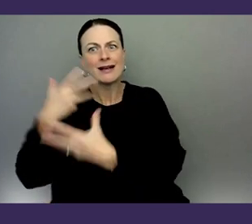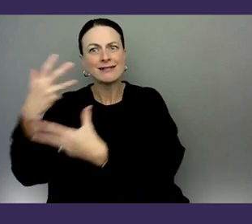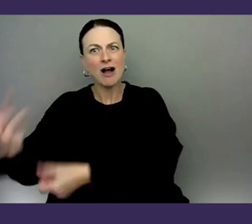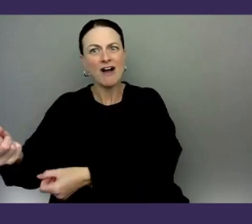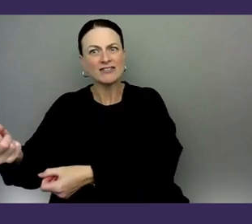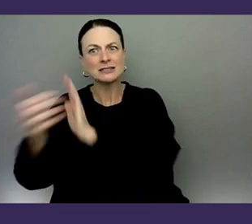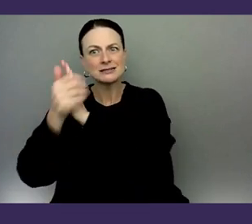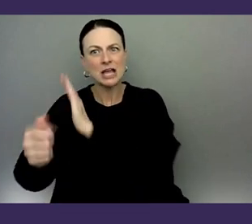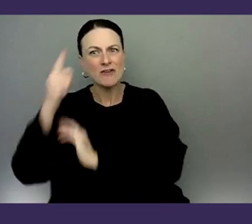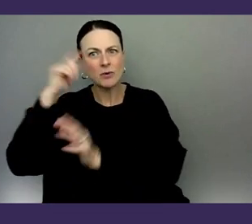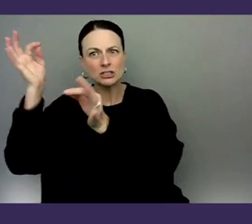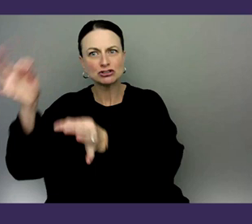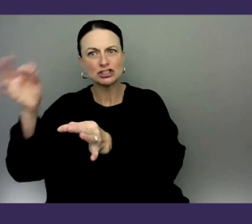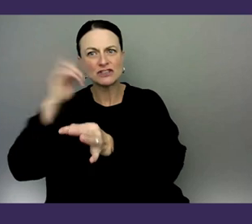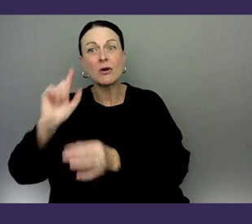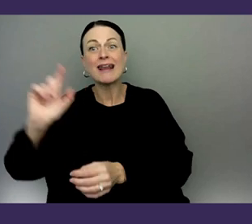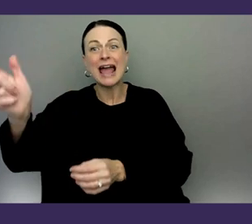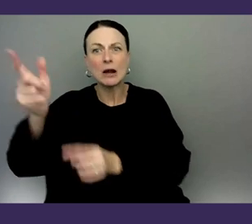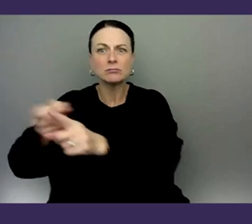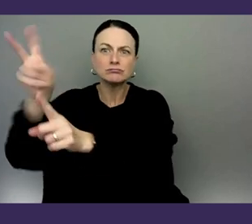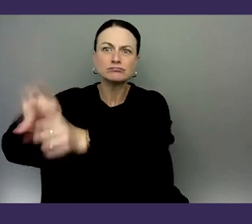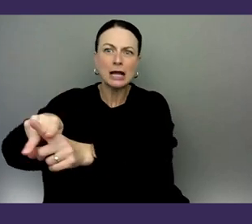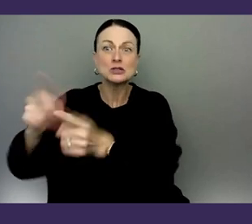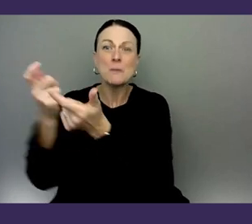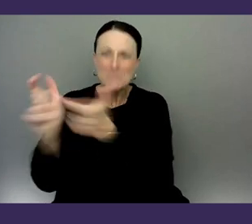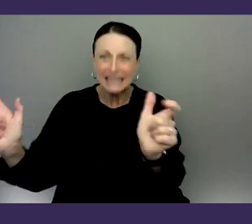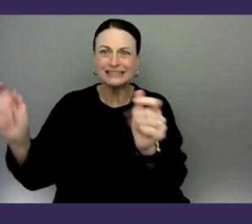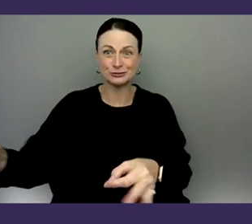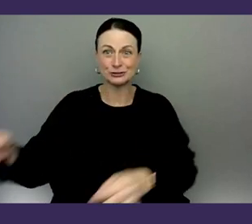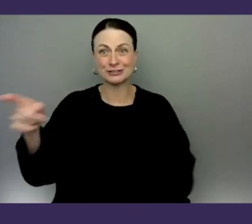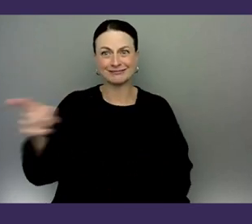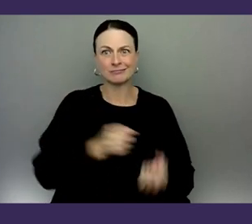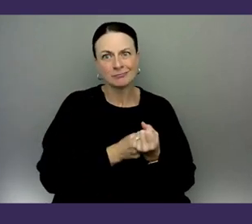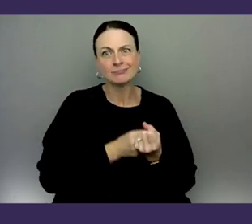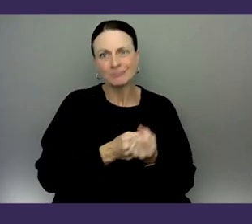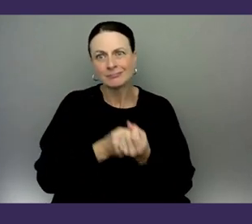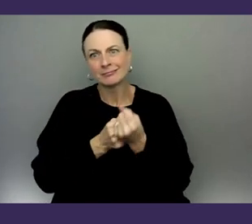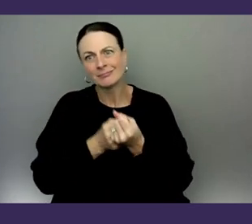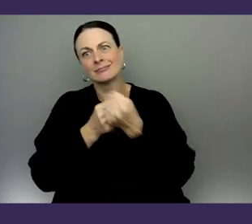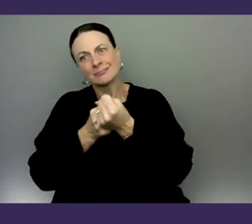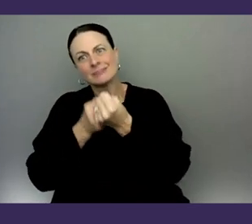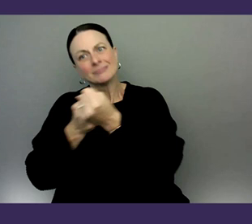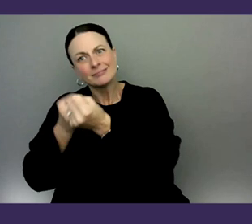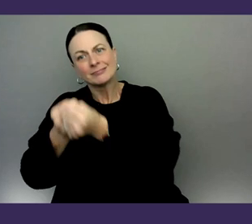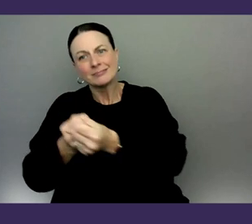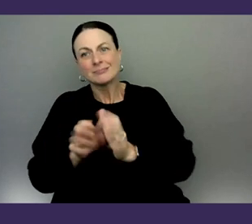So that's really the beauty of supported decision-making. You're really quite literally supporting someone